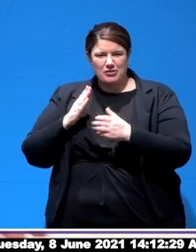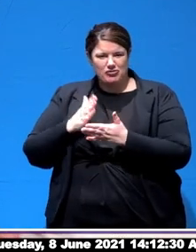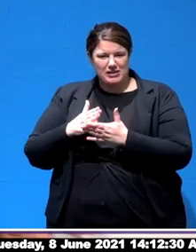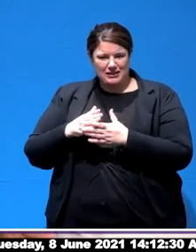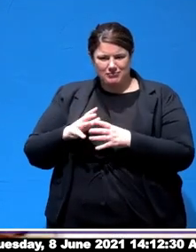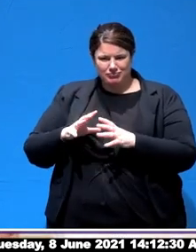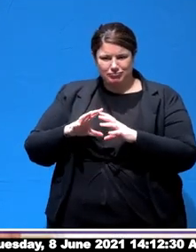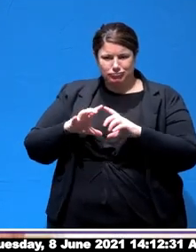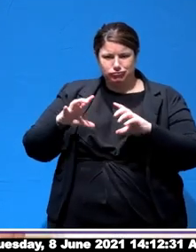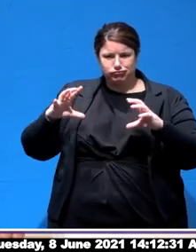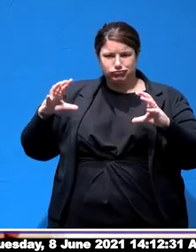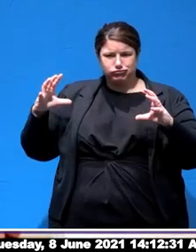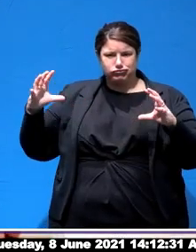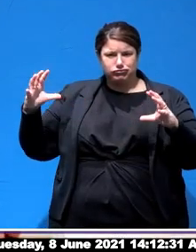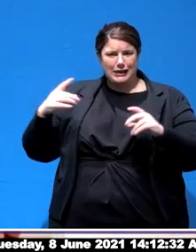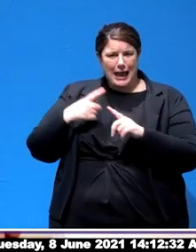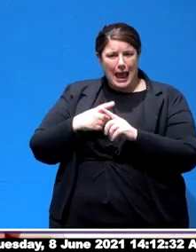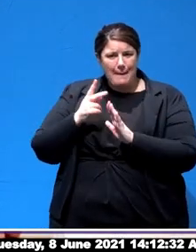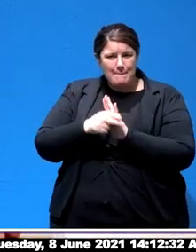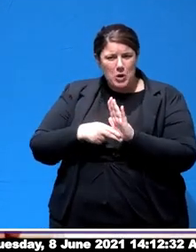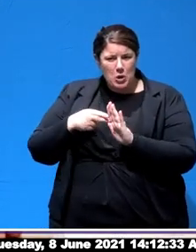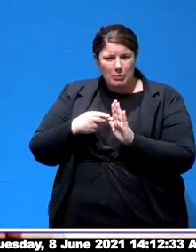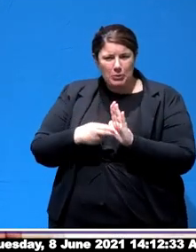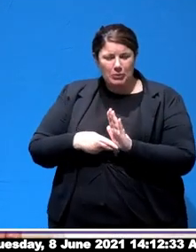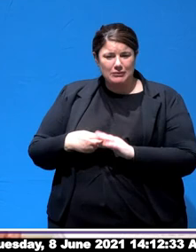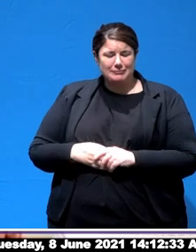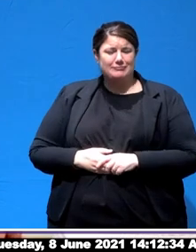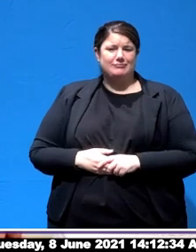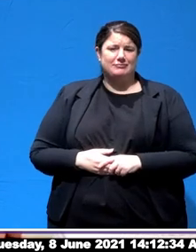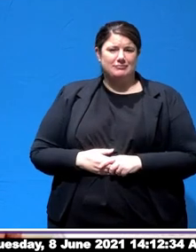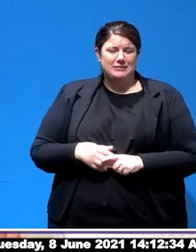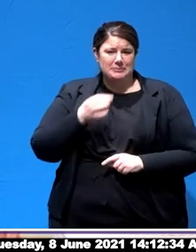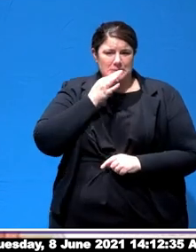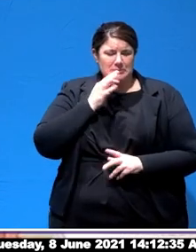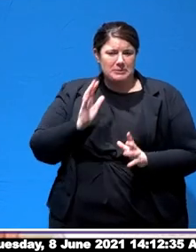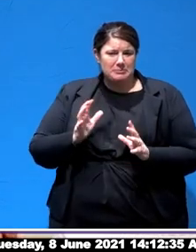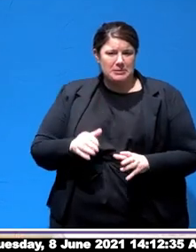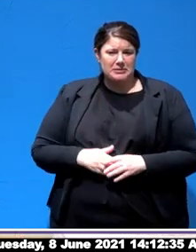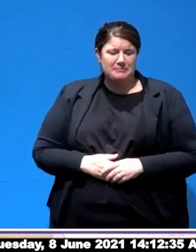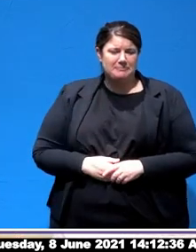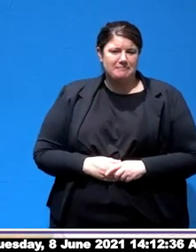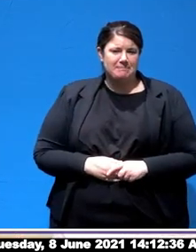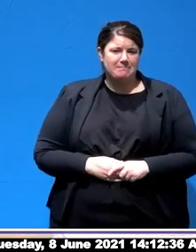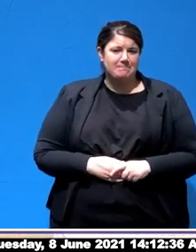was sustained in the way that is recorded in this document, isn't it? Yes.